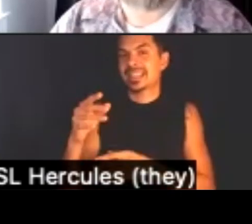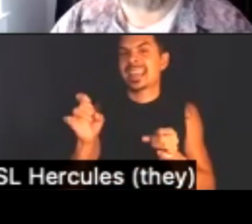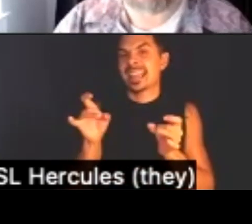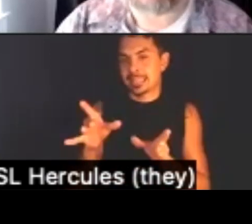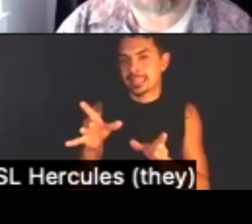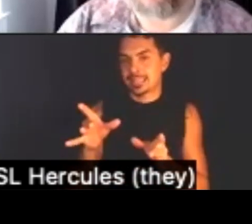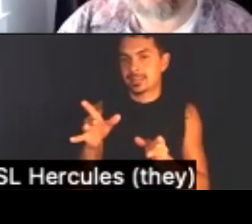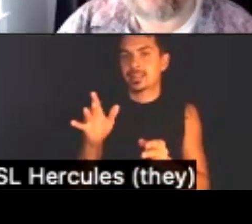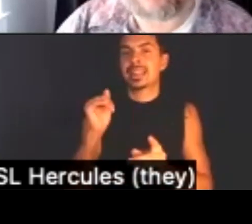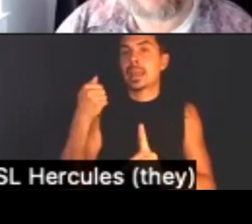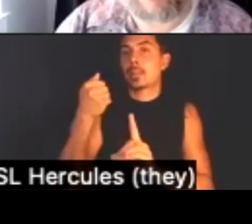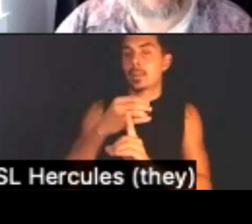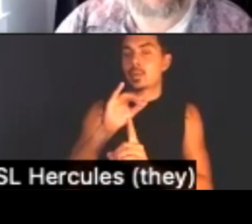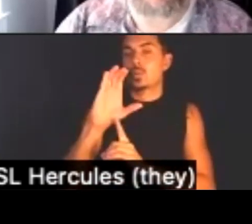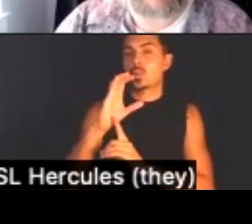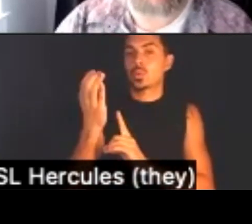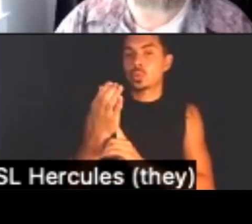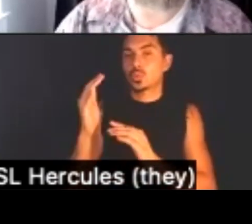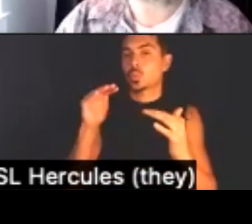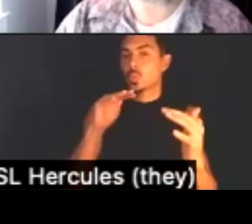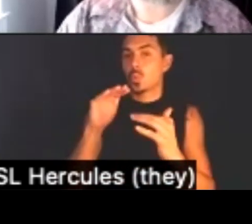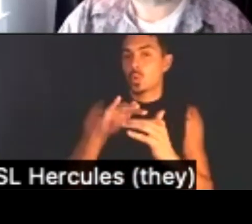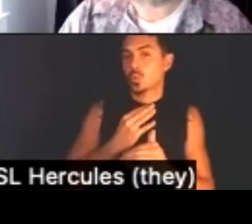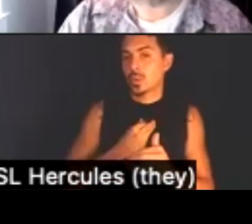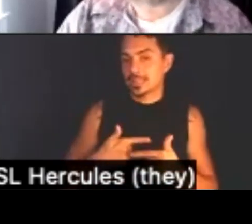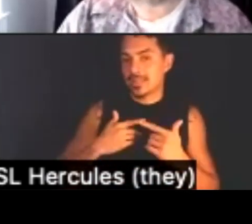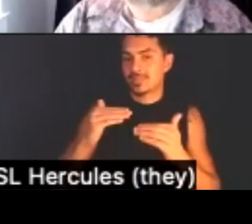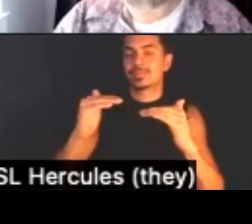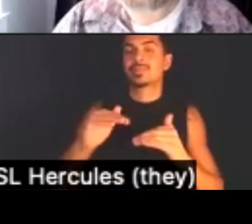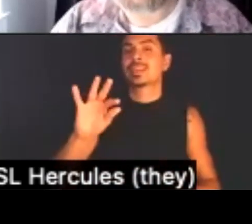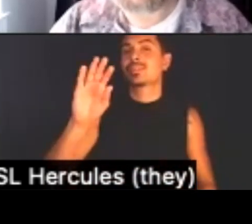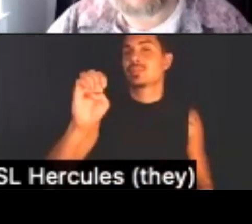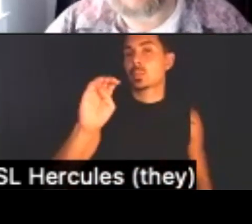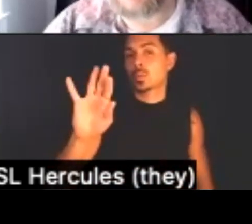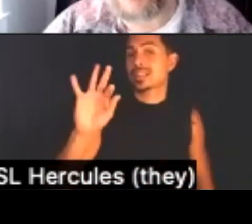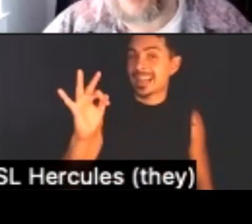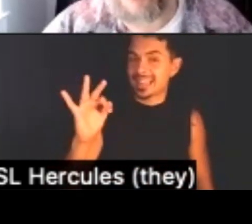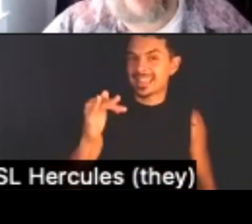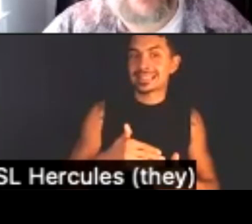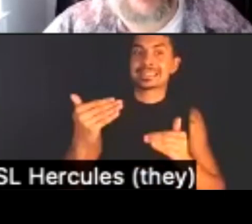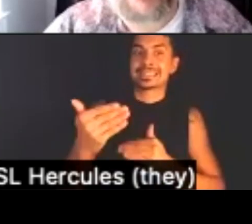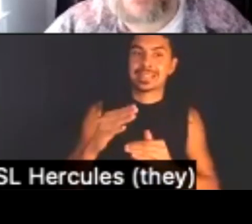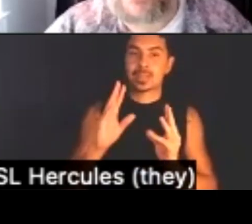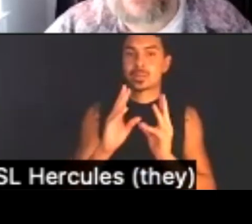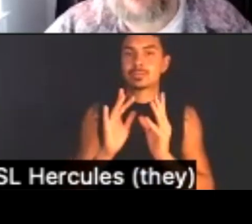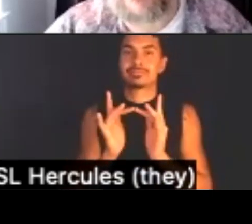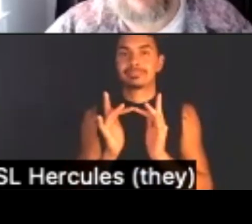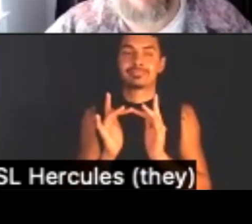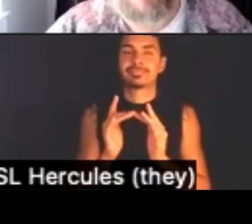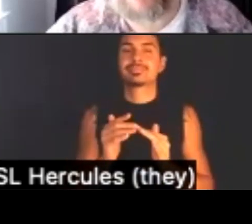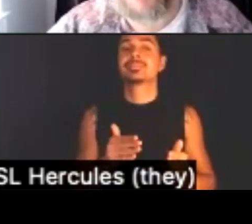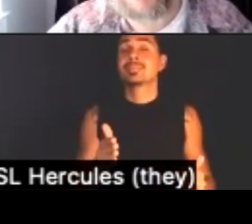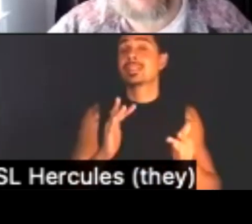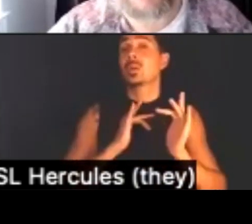from those more rigid standards of care. You can find us online at our main website,